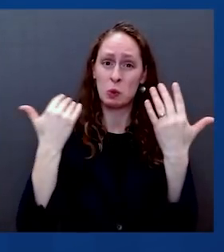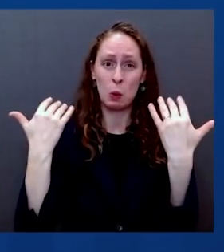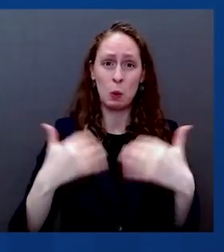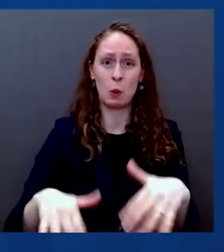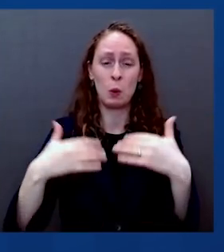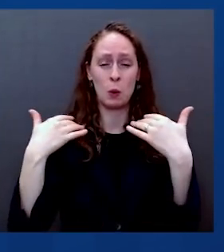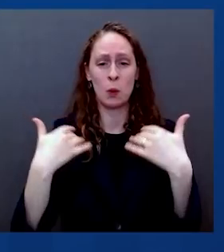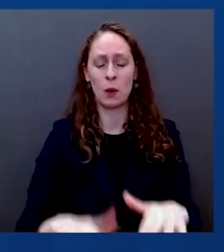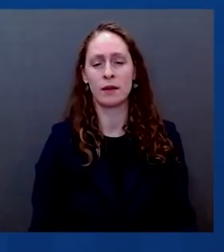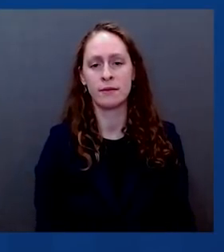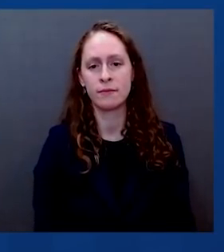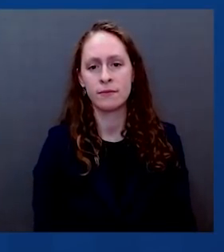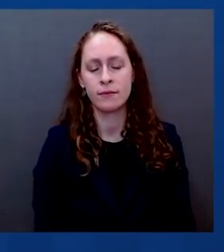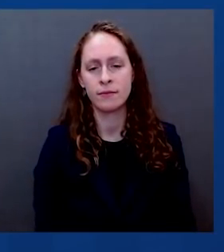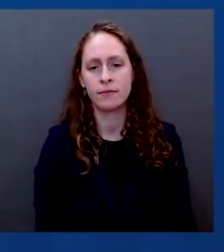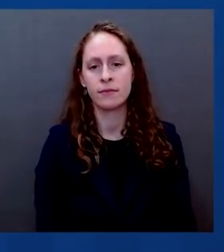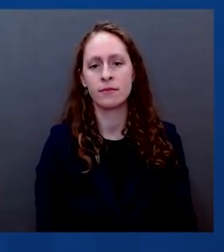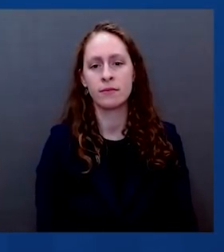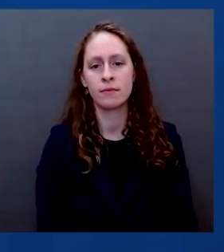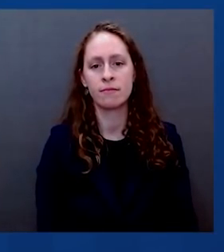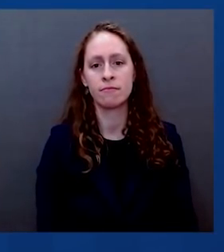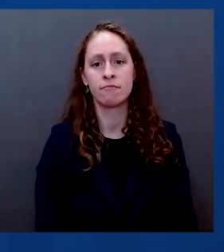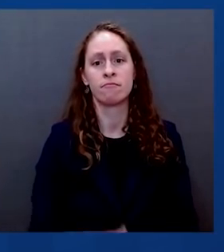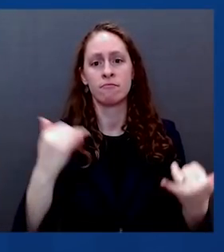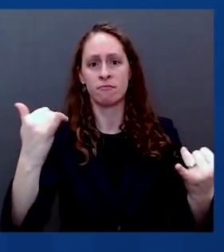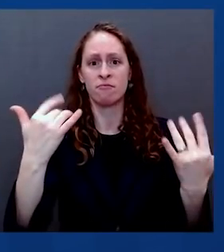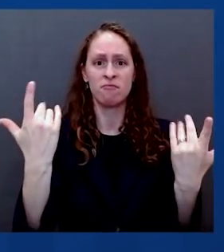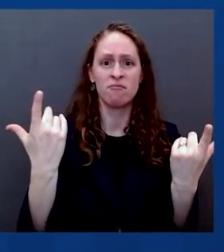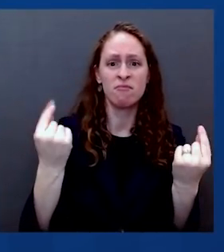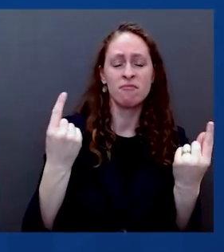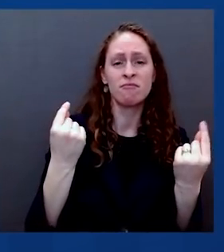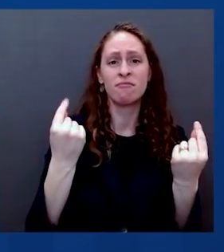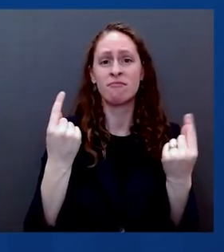Their endgame? To turn the will of the voters into a mere suggestion --